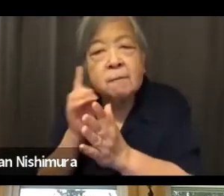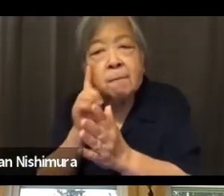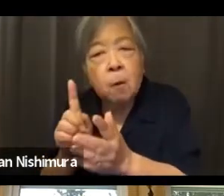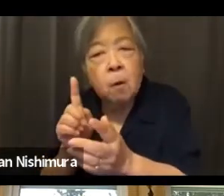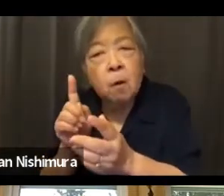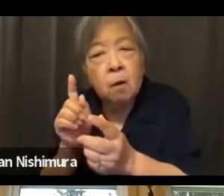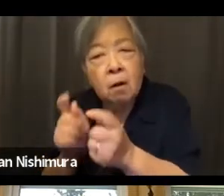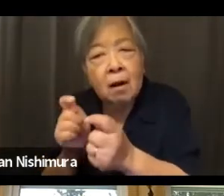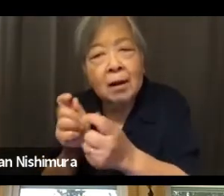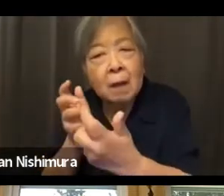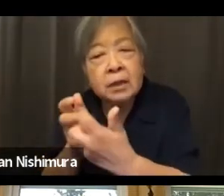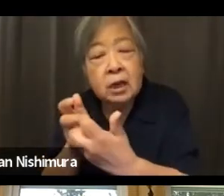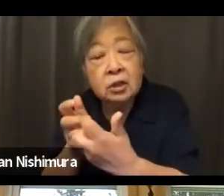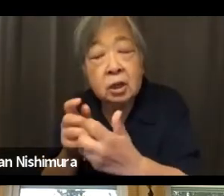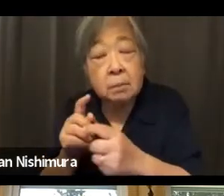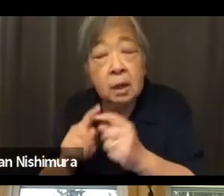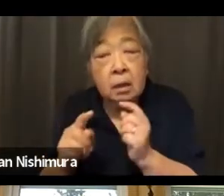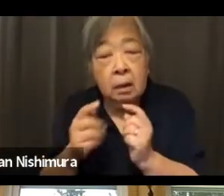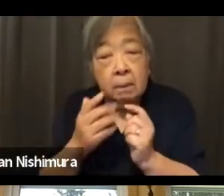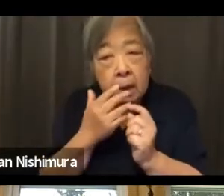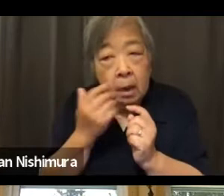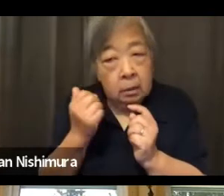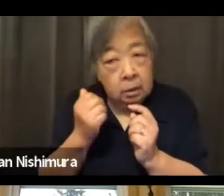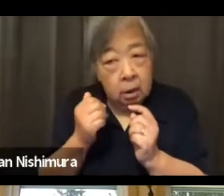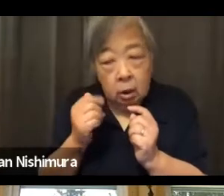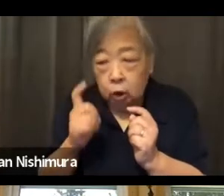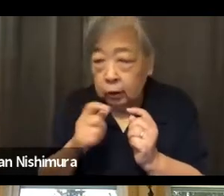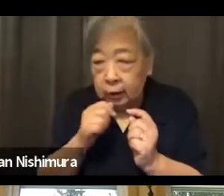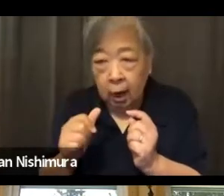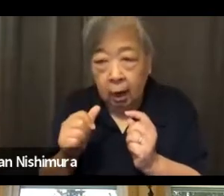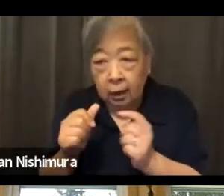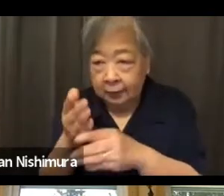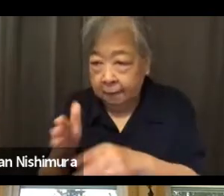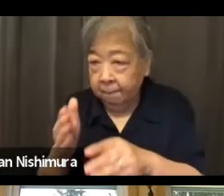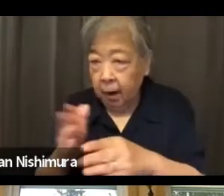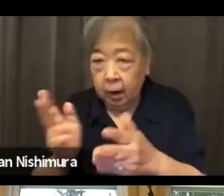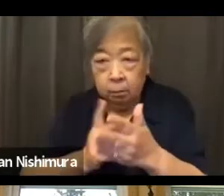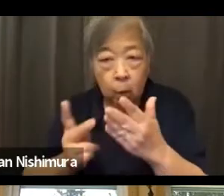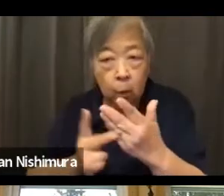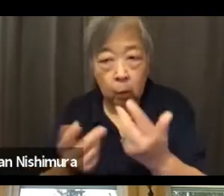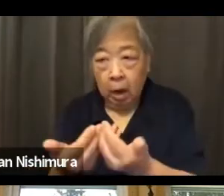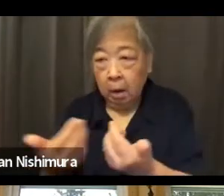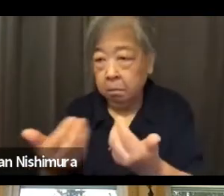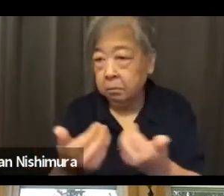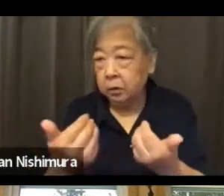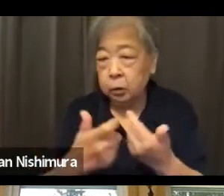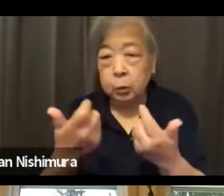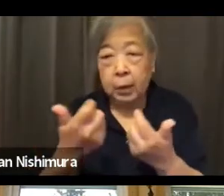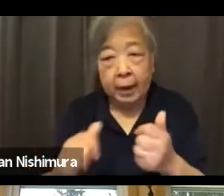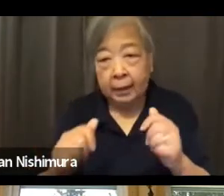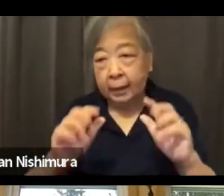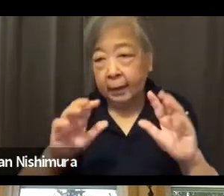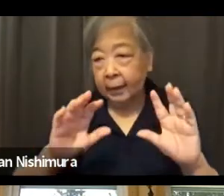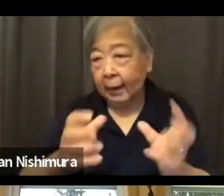best not to divide programs out into any particular categories before you know the individual